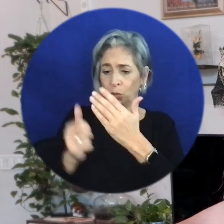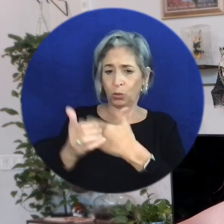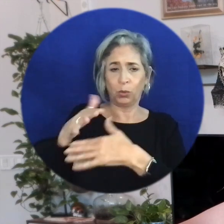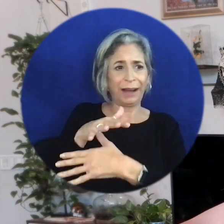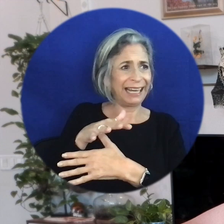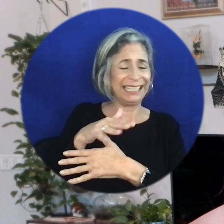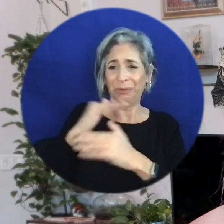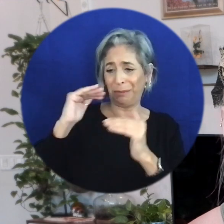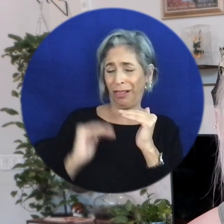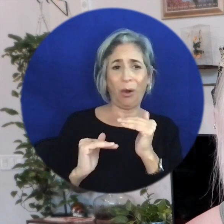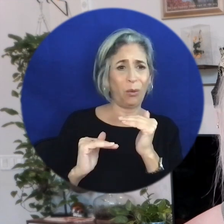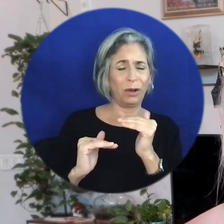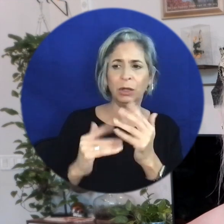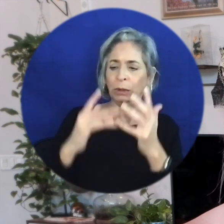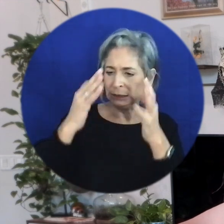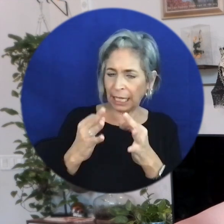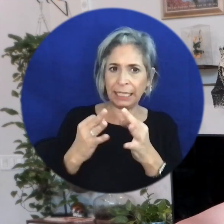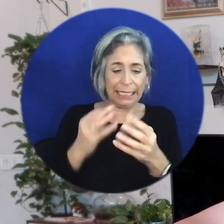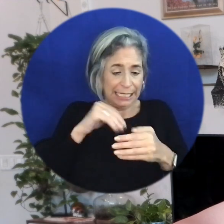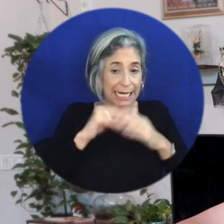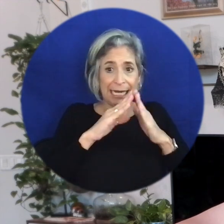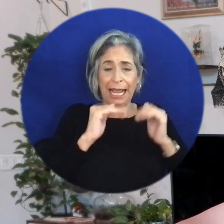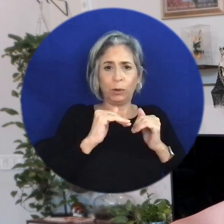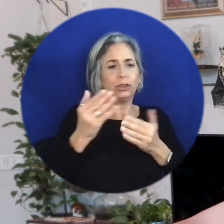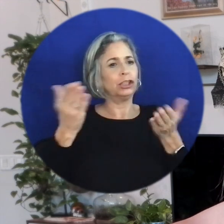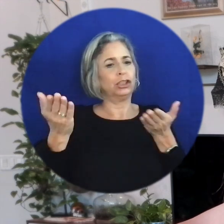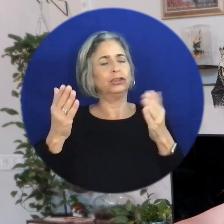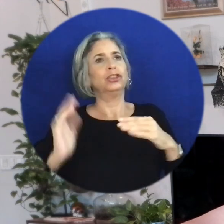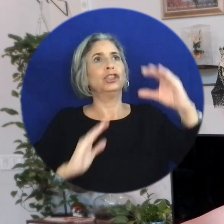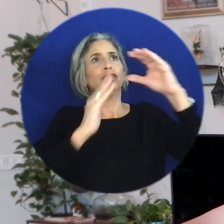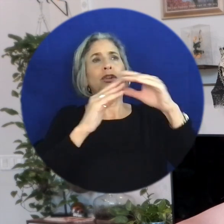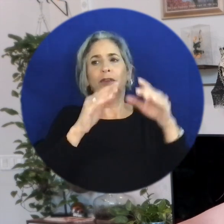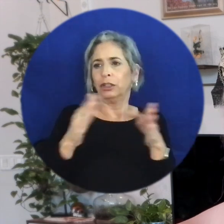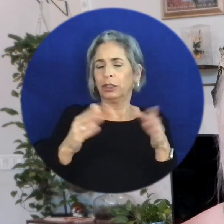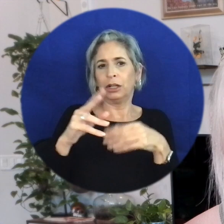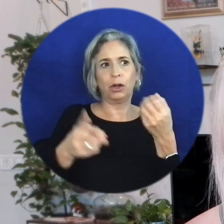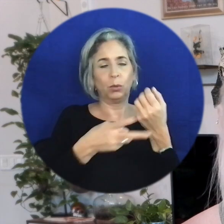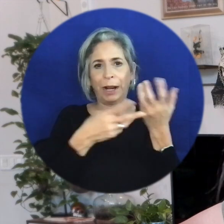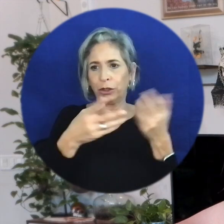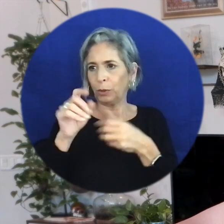Knowing this, our dev team began implementing their own in-house server side rendering to prevent blank initial page views